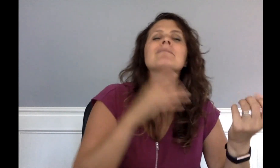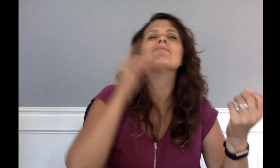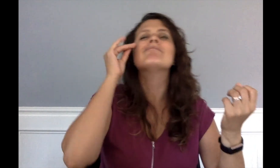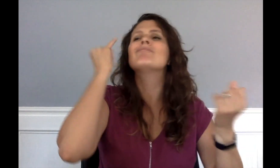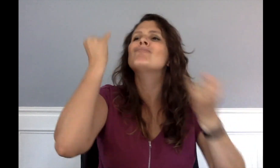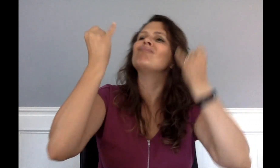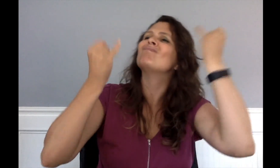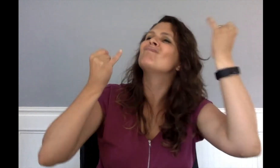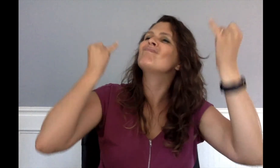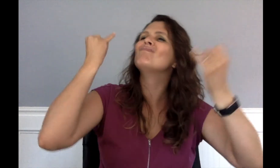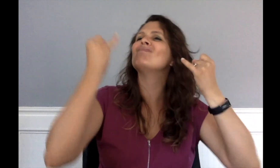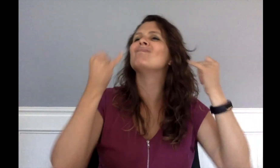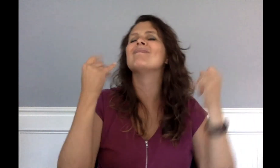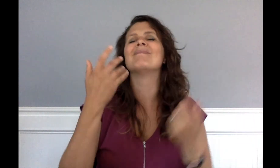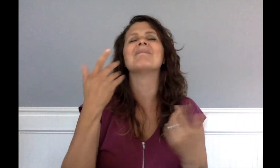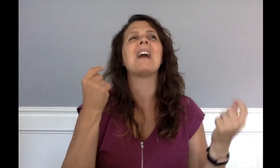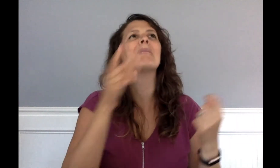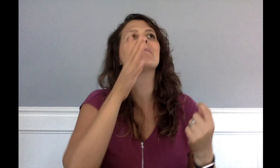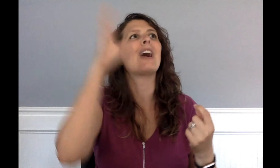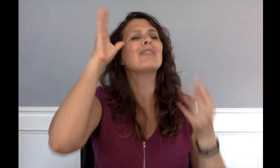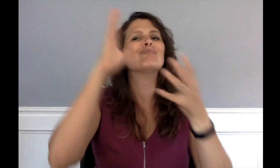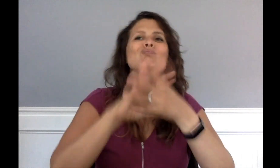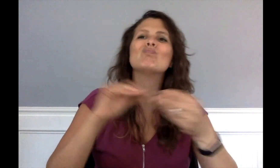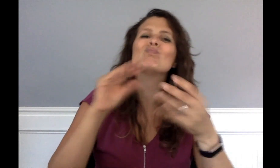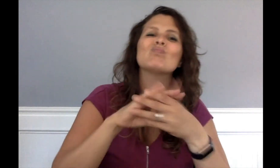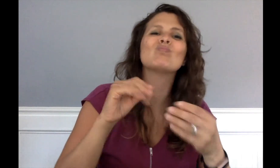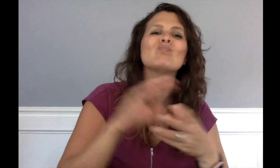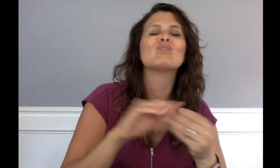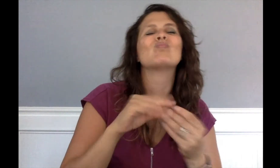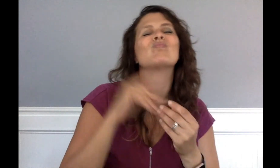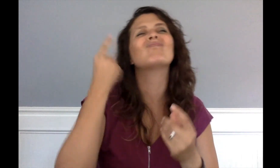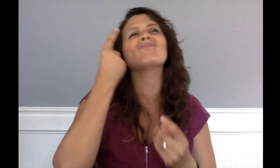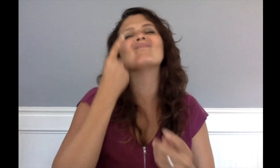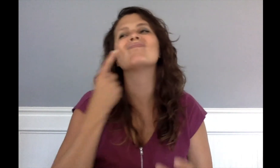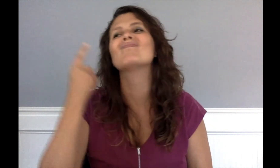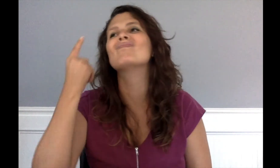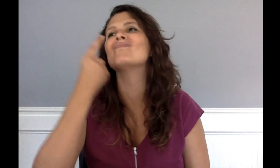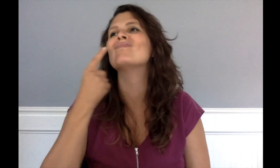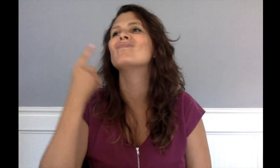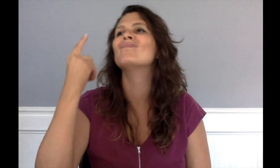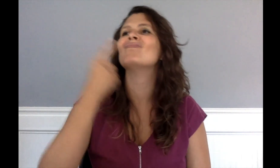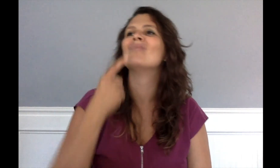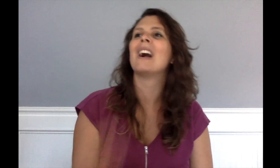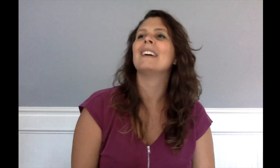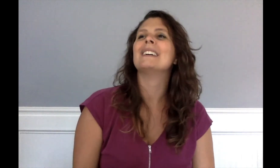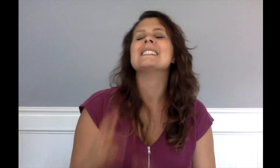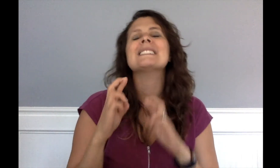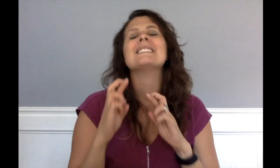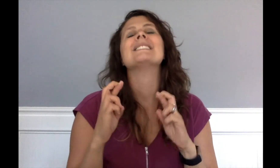Because as long as Charlie hadn't looked at it yet, the e-mail could say whatever Charlie wanted it to say.